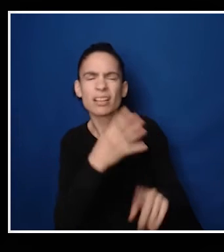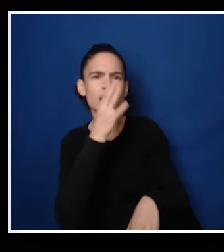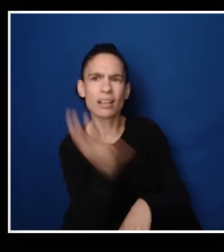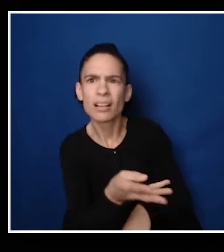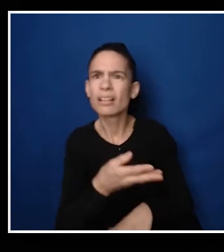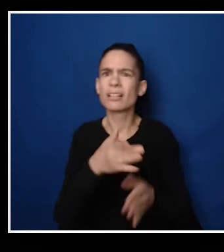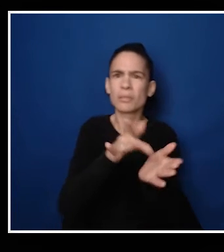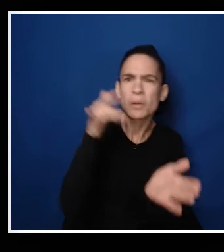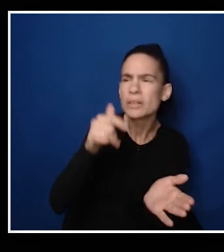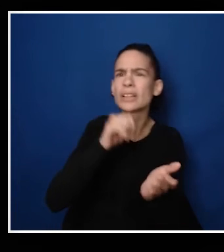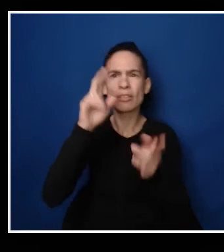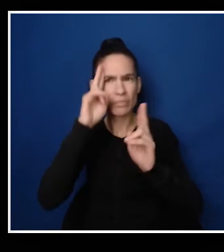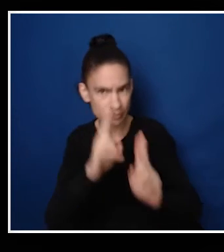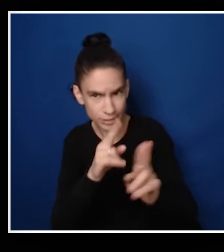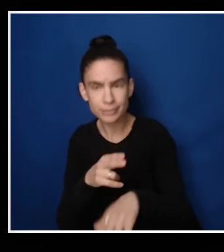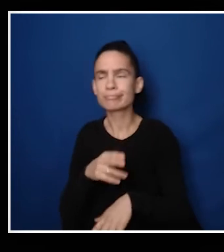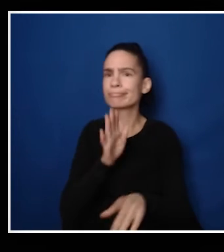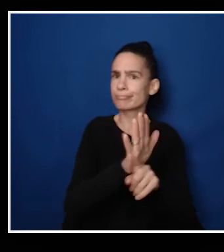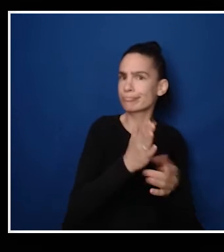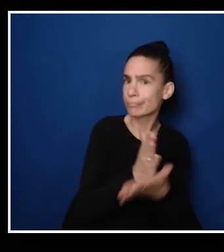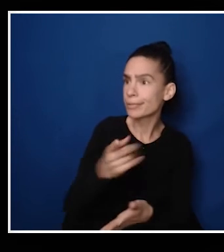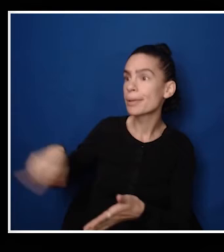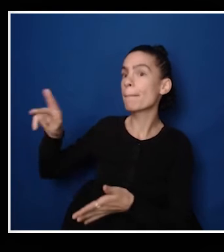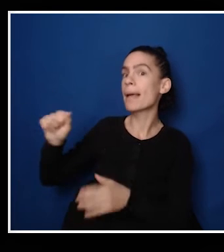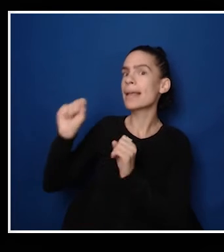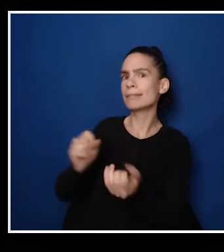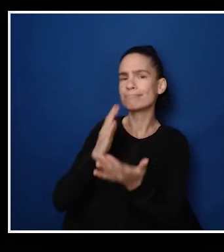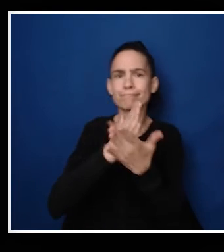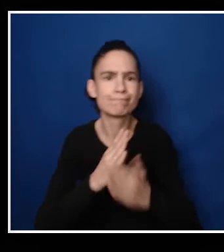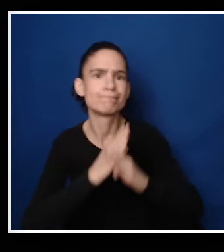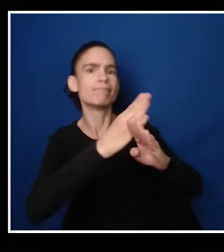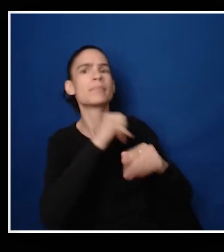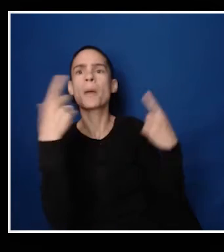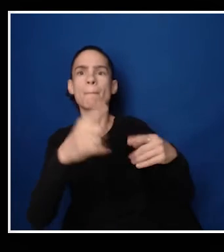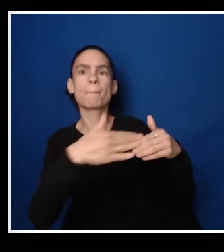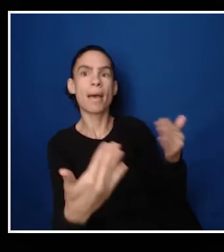abused, or their rights are not being respected, P&As can take action, and make sure it doesn't happen again.